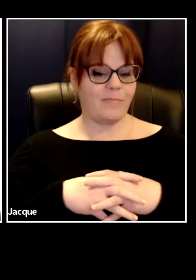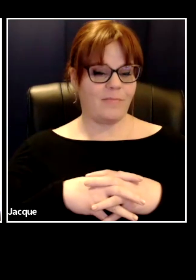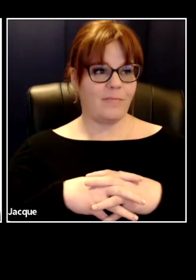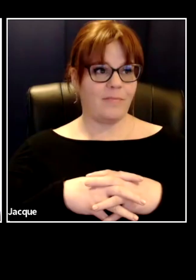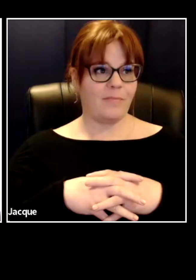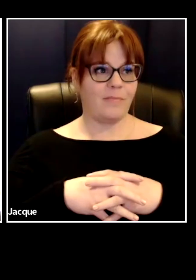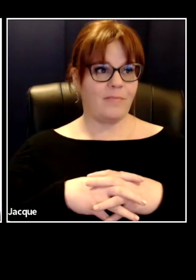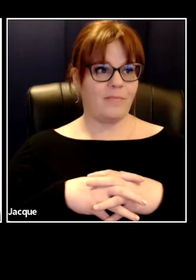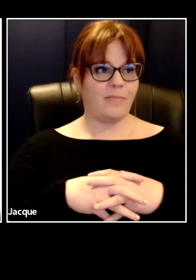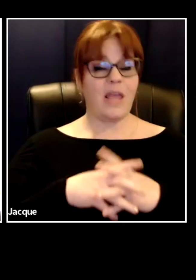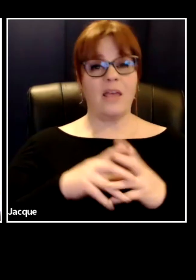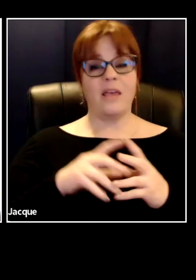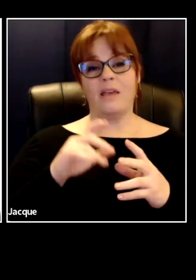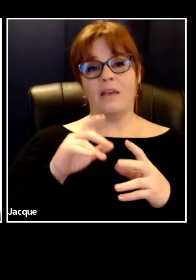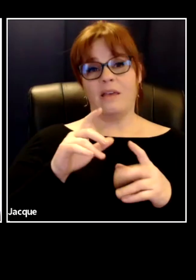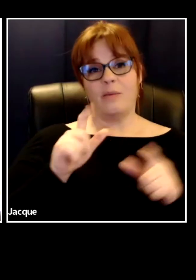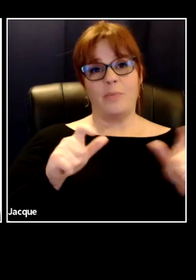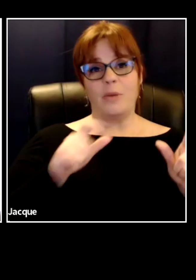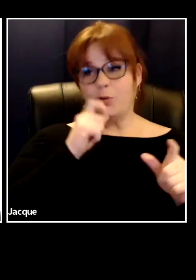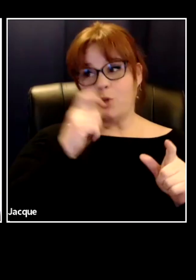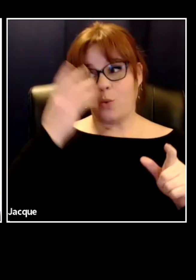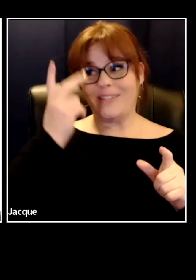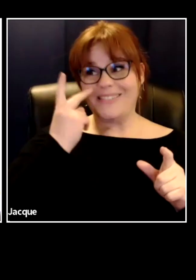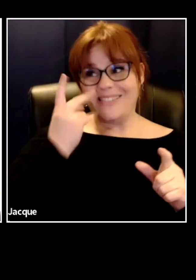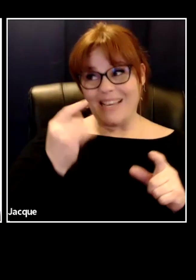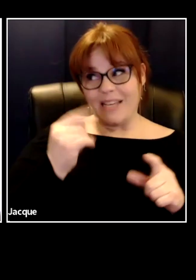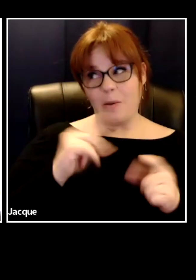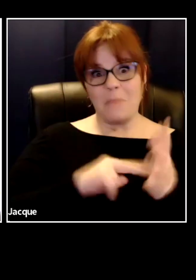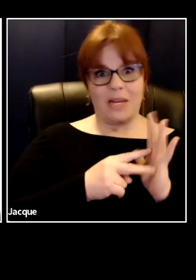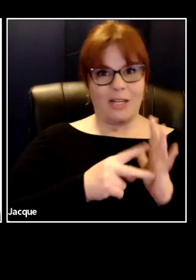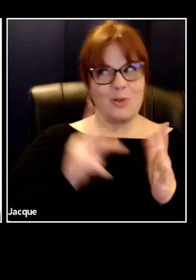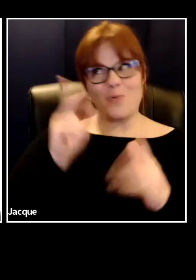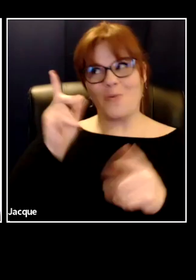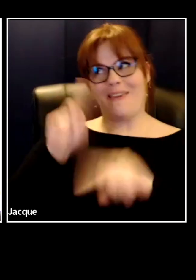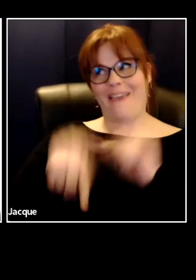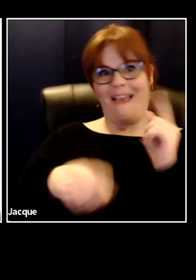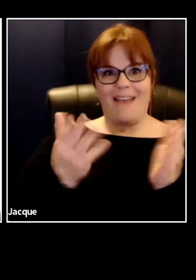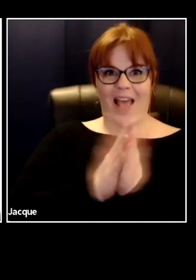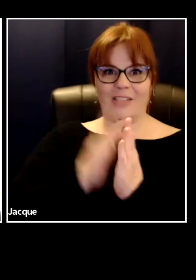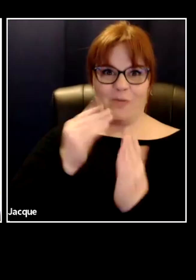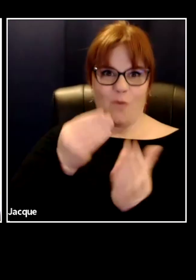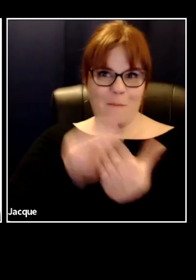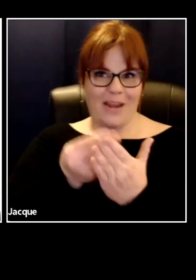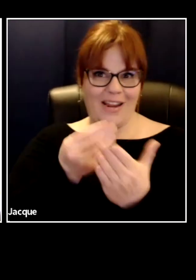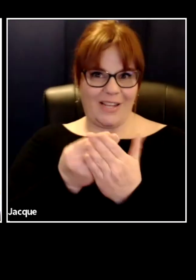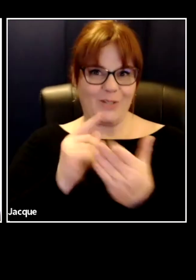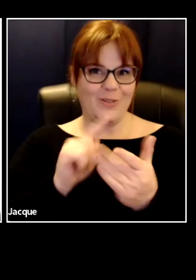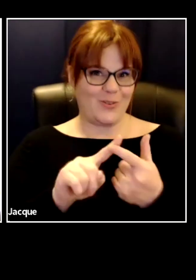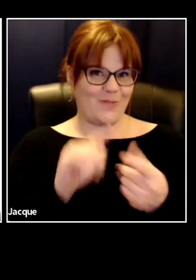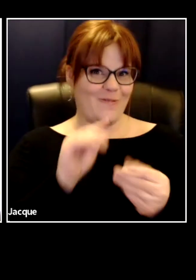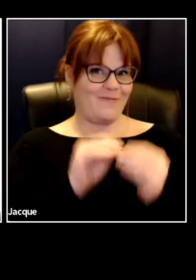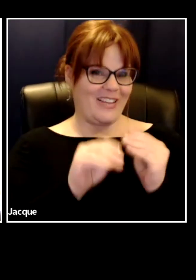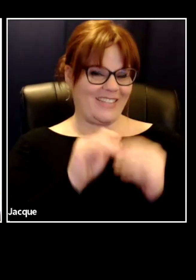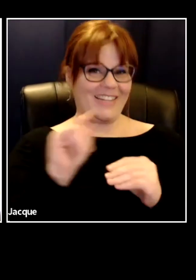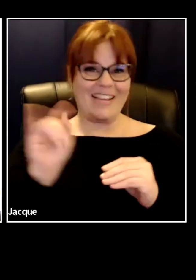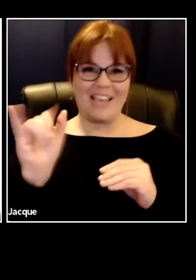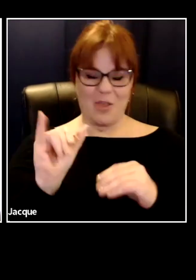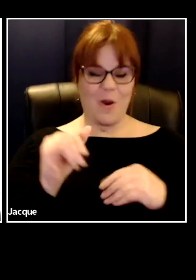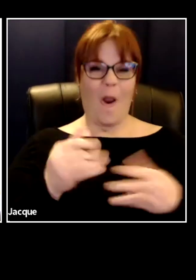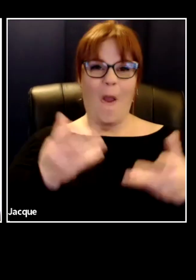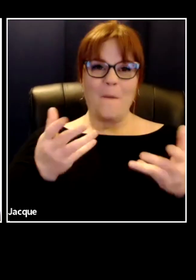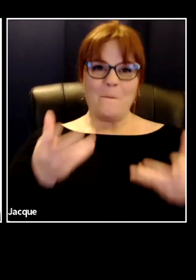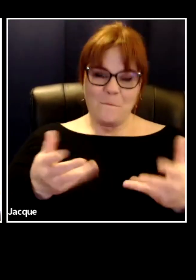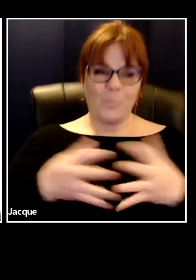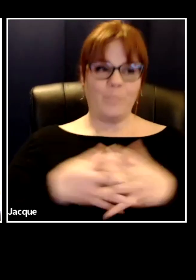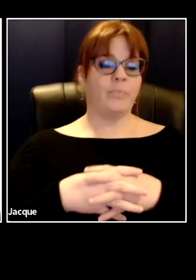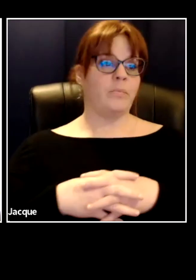if people don't see it, you can't ask for money to fix it. Um, so the tool that we looked at is